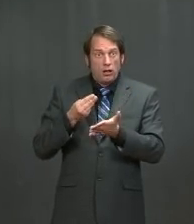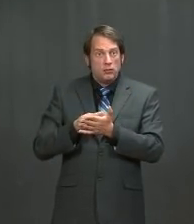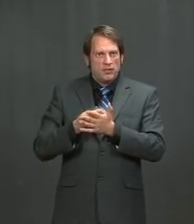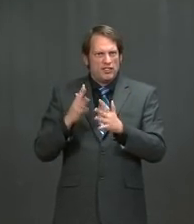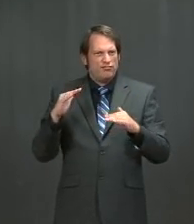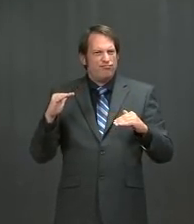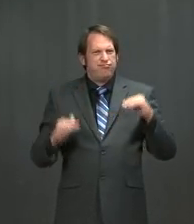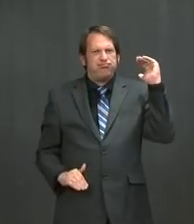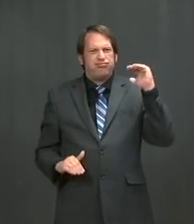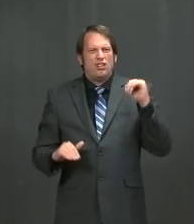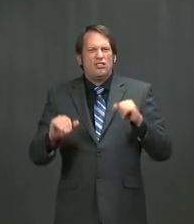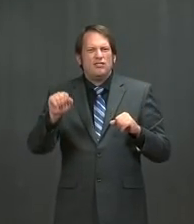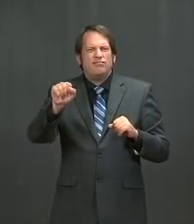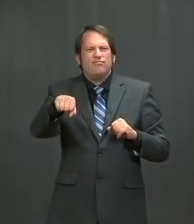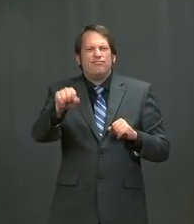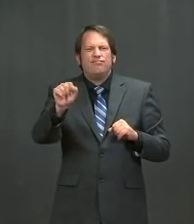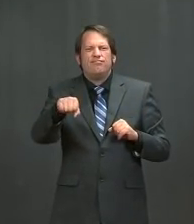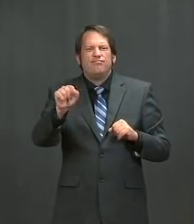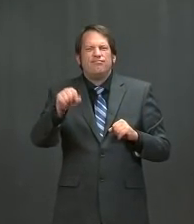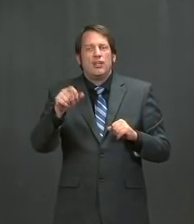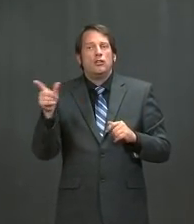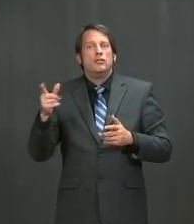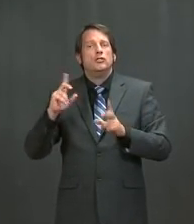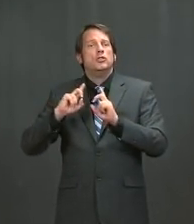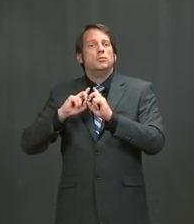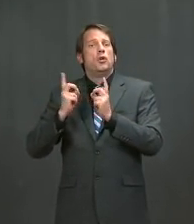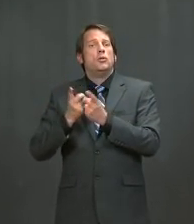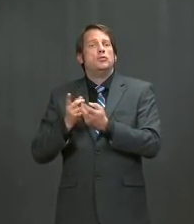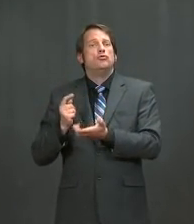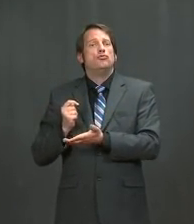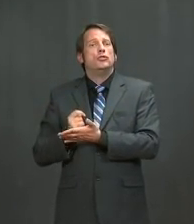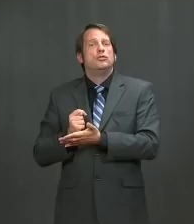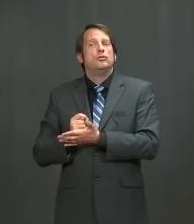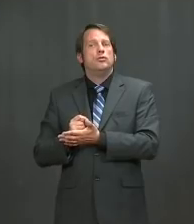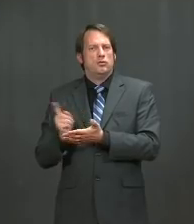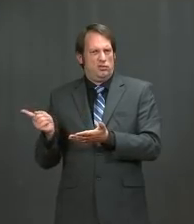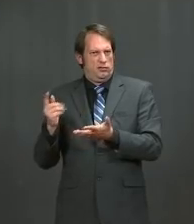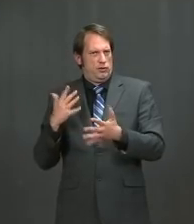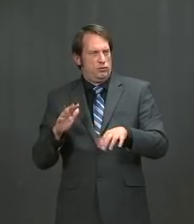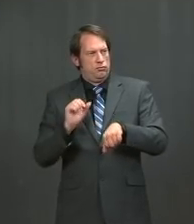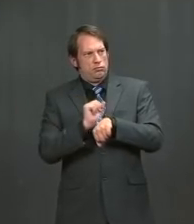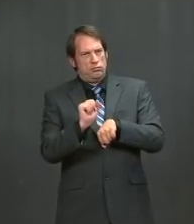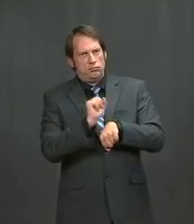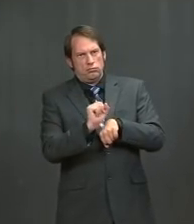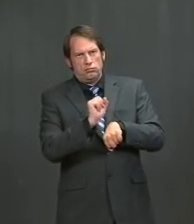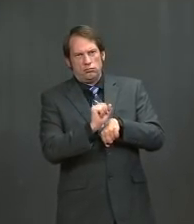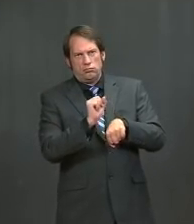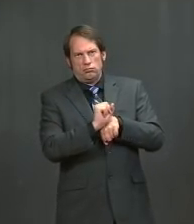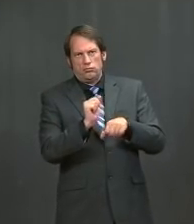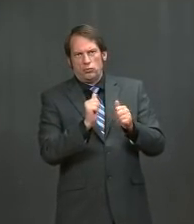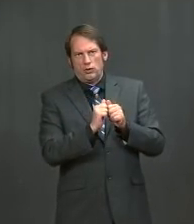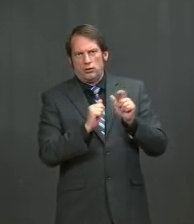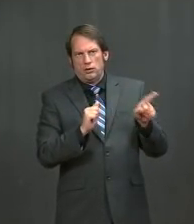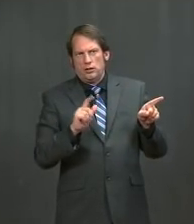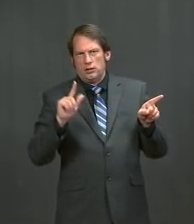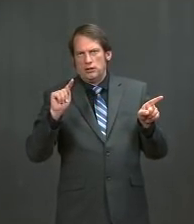the U.S., the United States -- is working with IMF management and other members toward a $650 billion general allocation